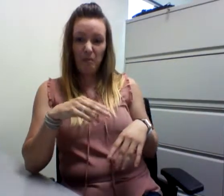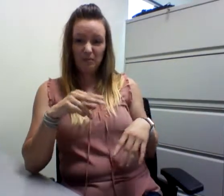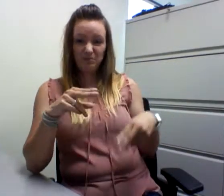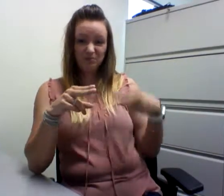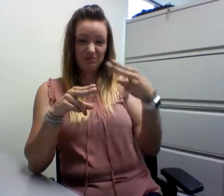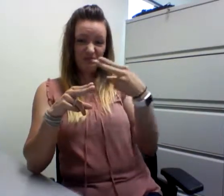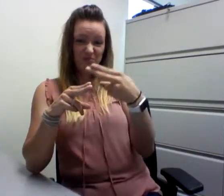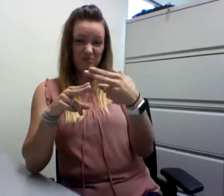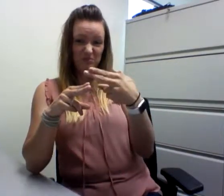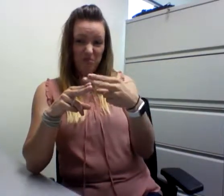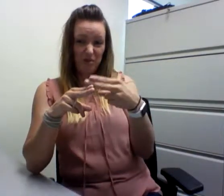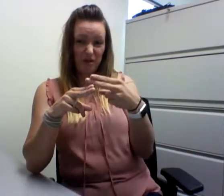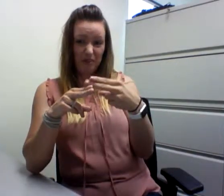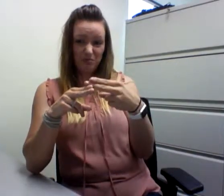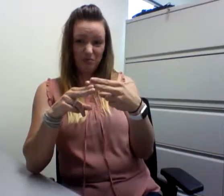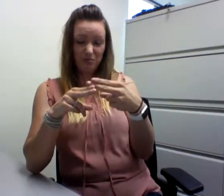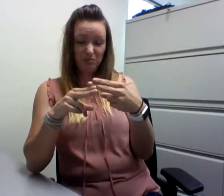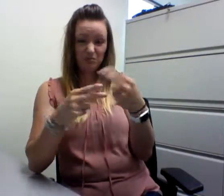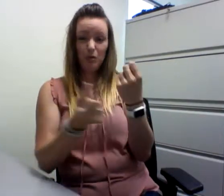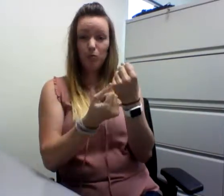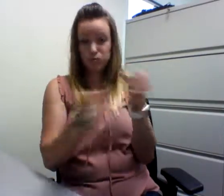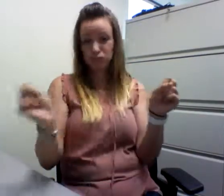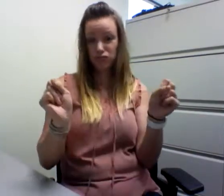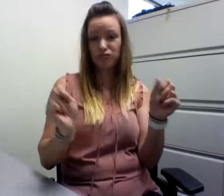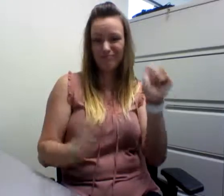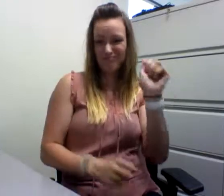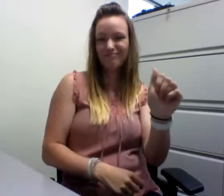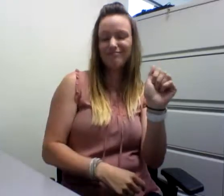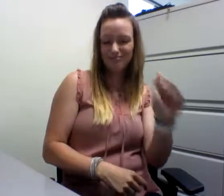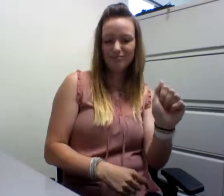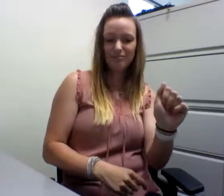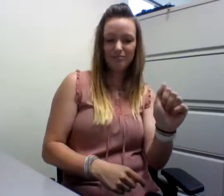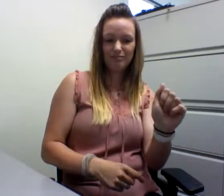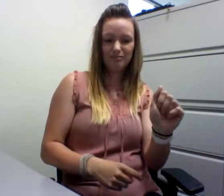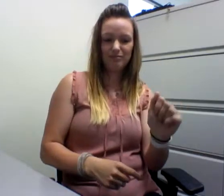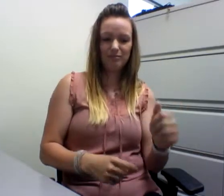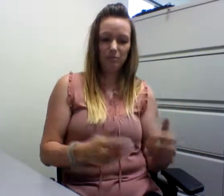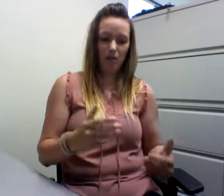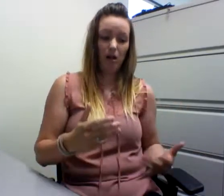NAMING AS A LIBERATING FACTOR